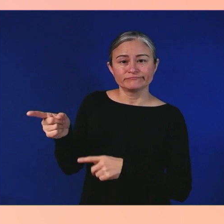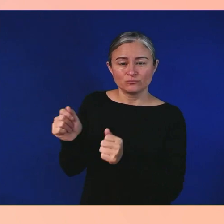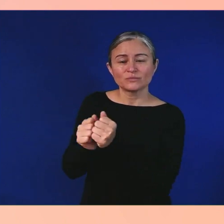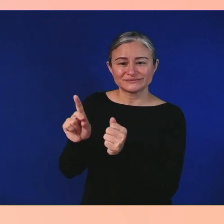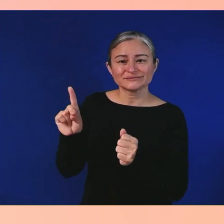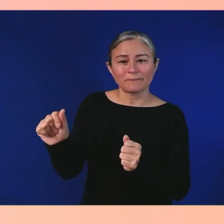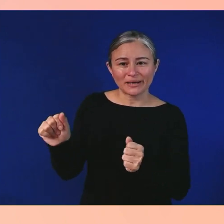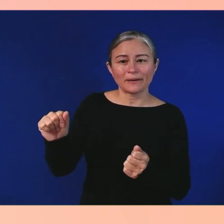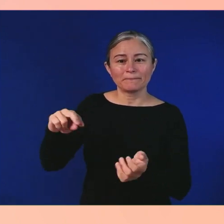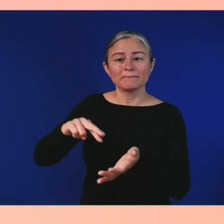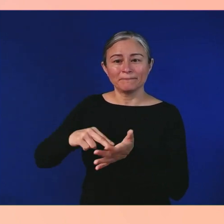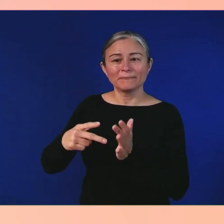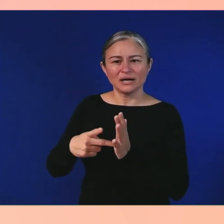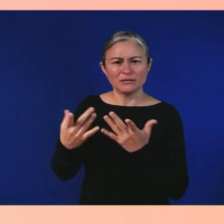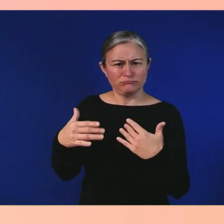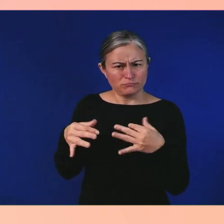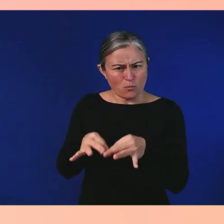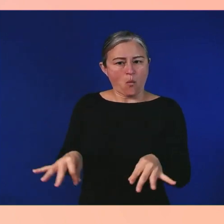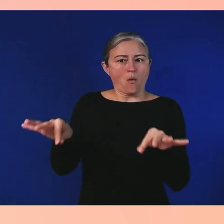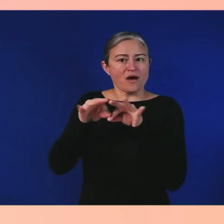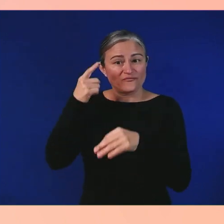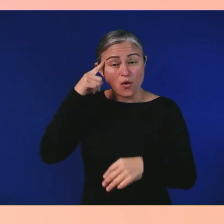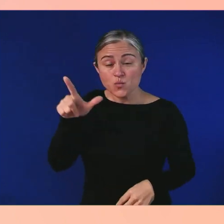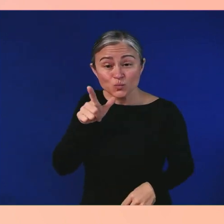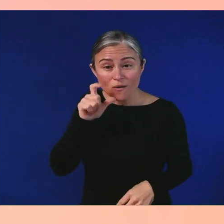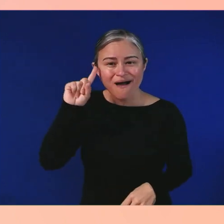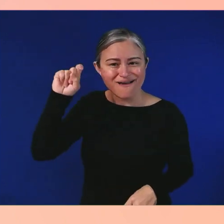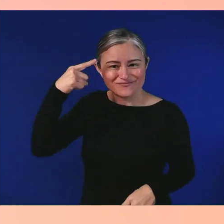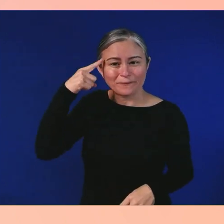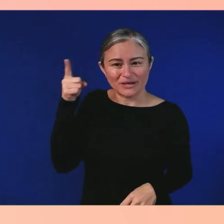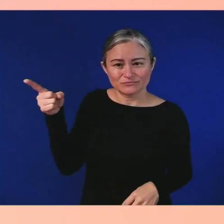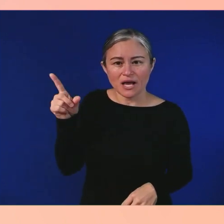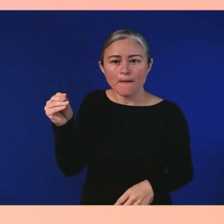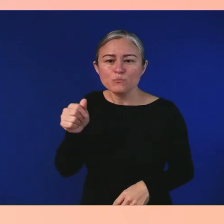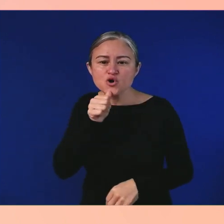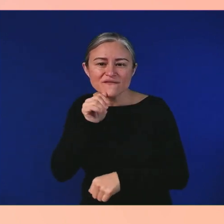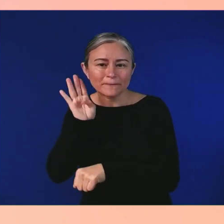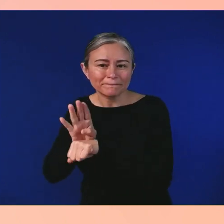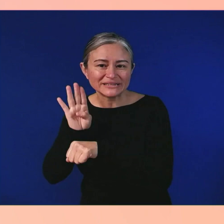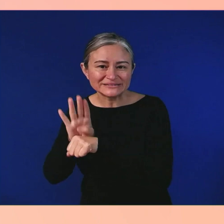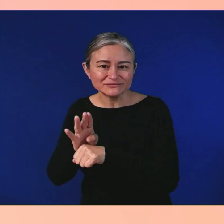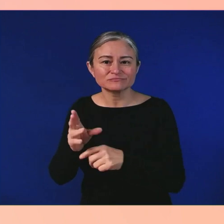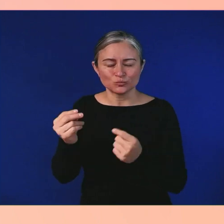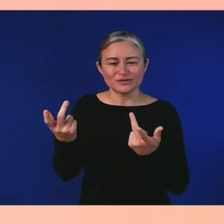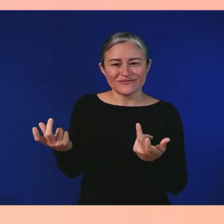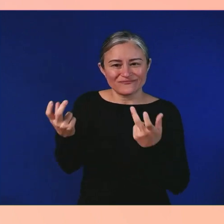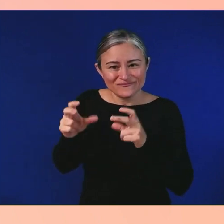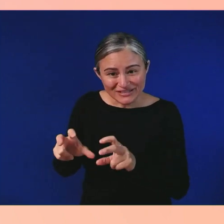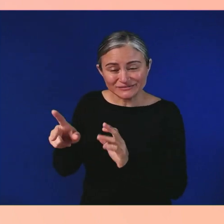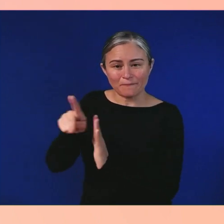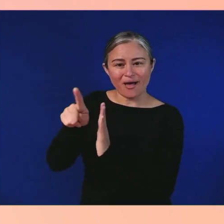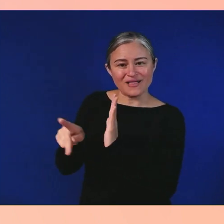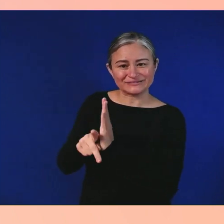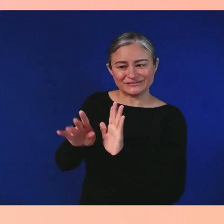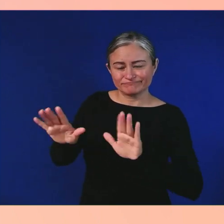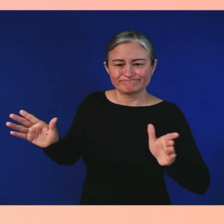private sector to invest in policies that promote digital inclusion. Irene, I've known you a long time and I